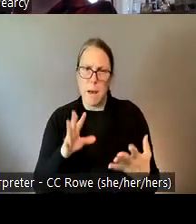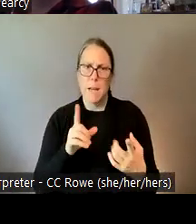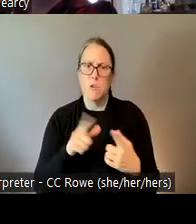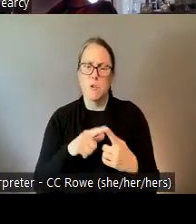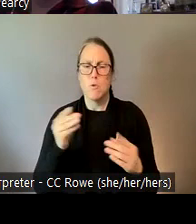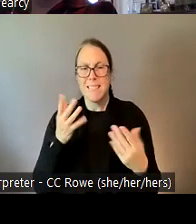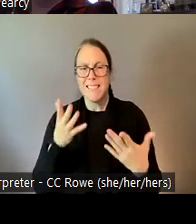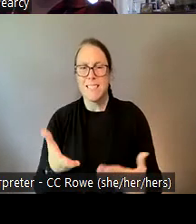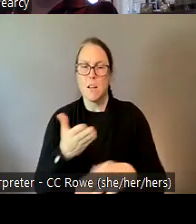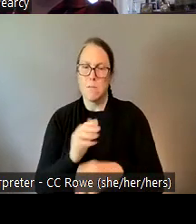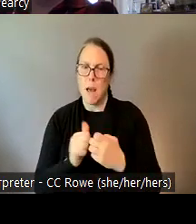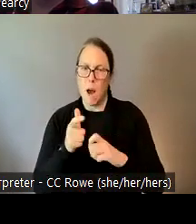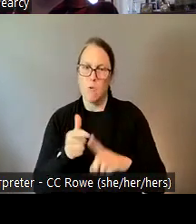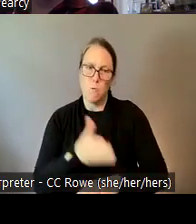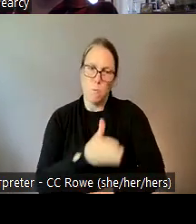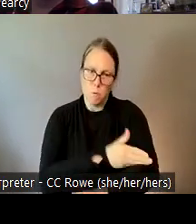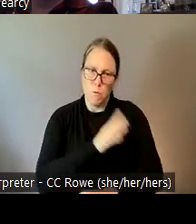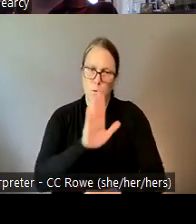that could help you make your document more accessible.